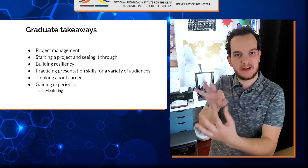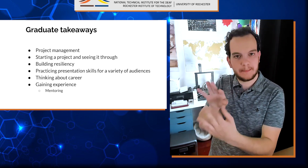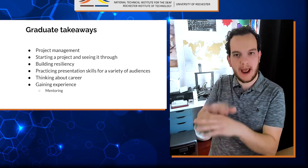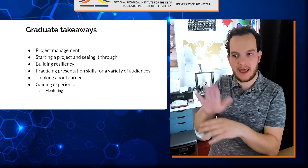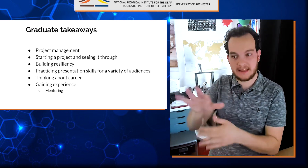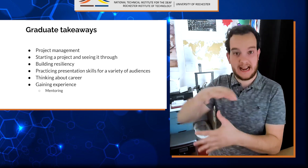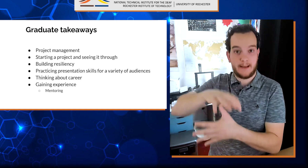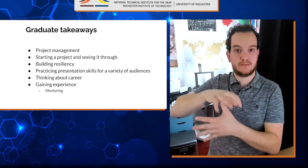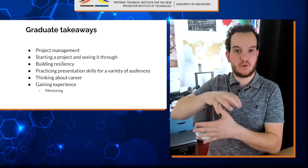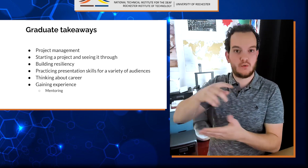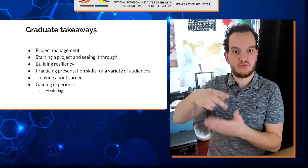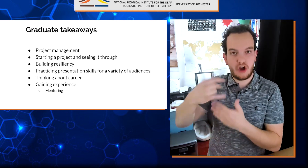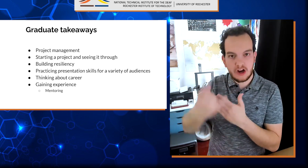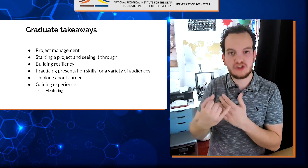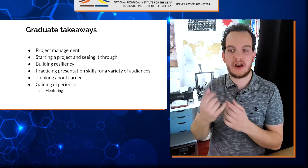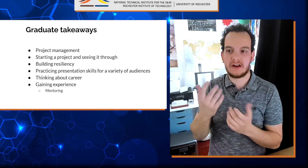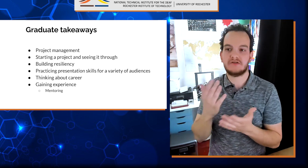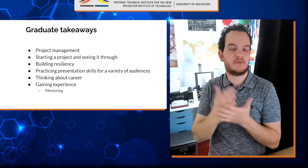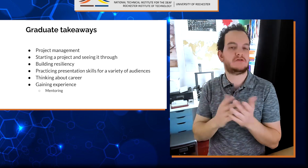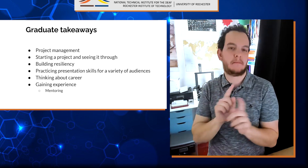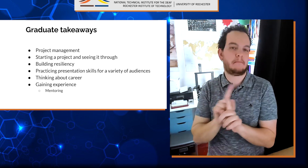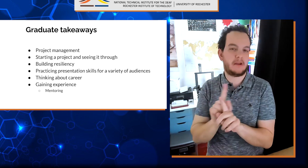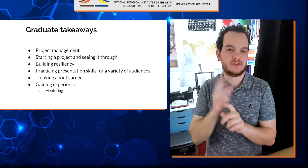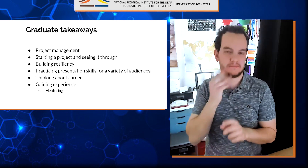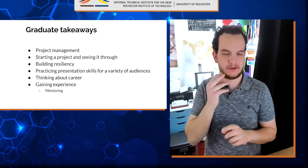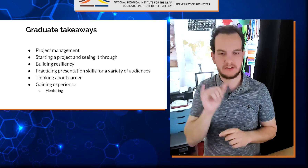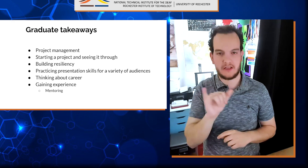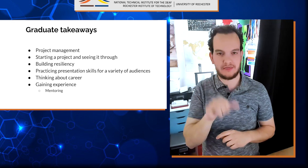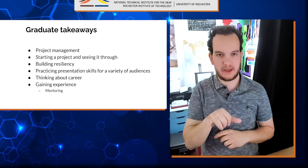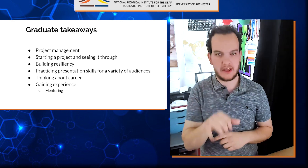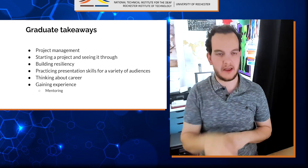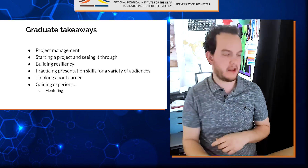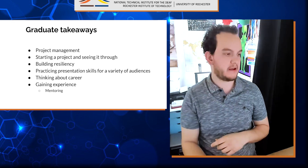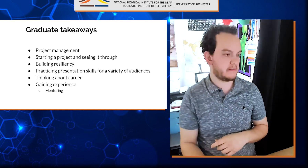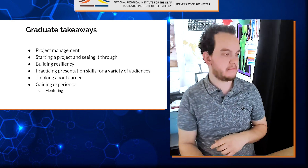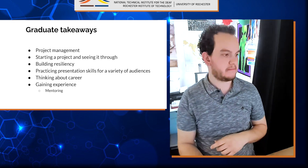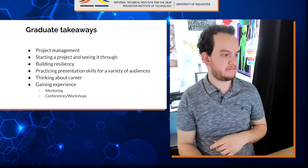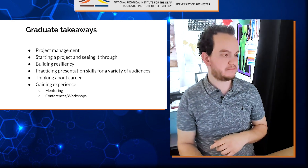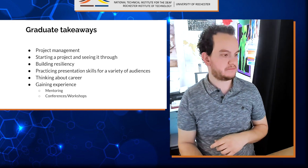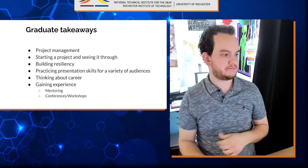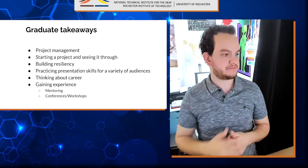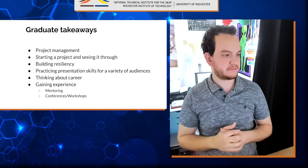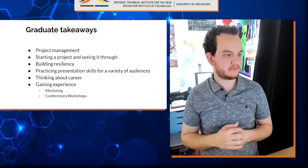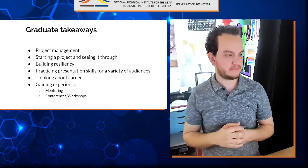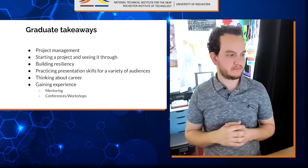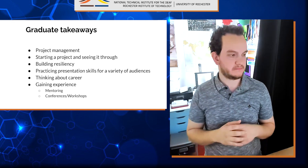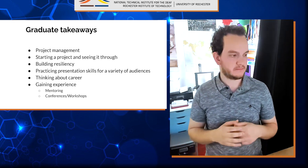so I gave them feedback about their capstone project and had some mentoring experience with that, too.